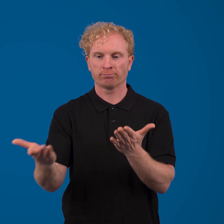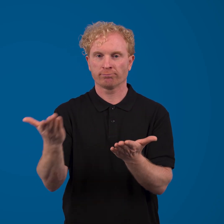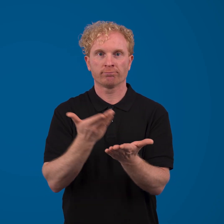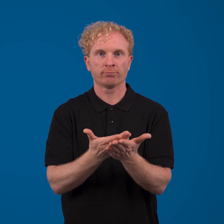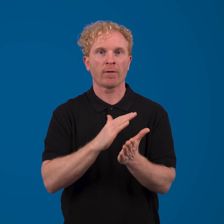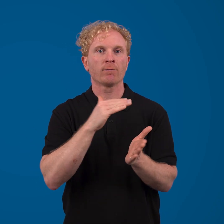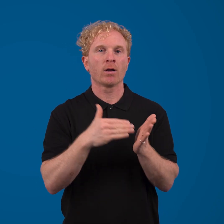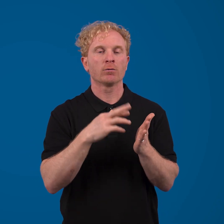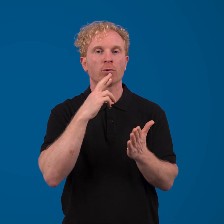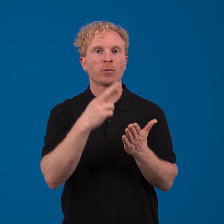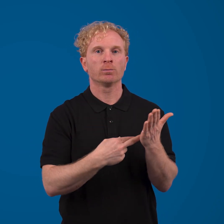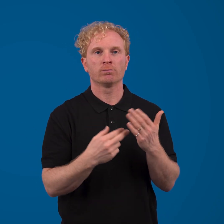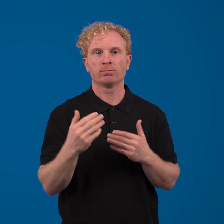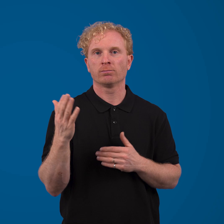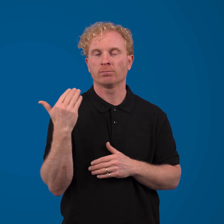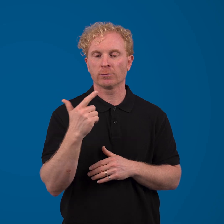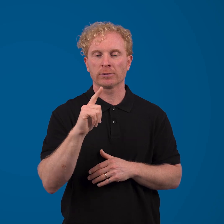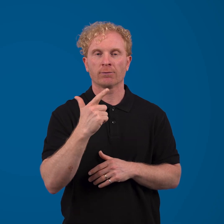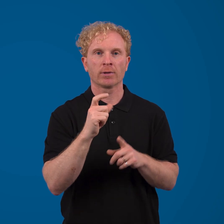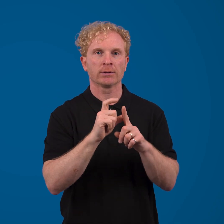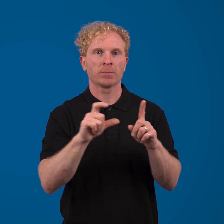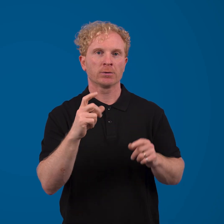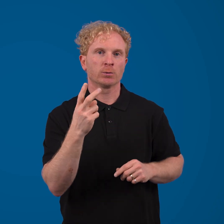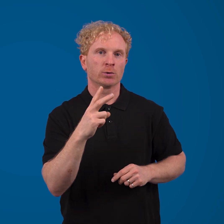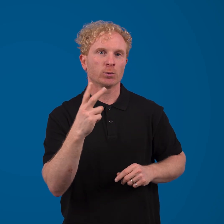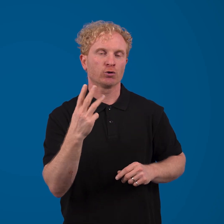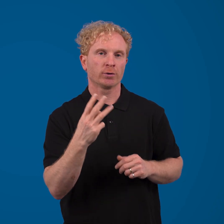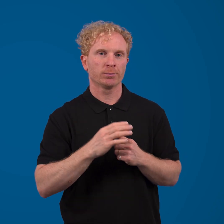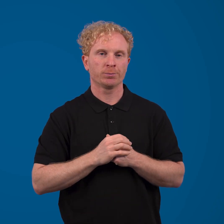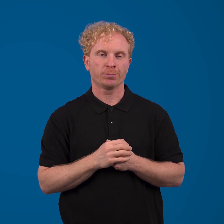handed down its Final Report on 7 December 2023.